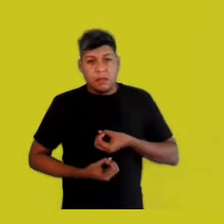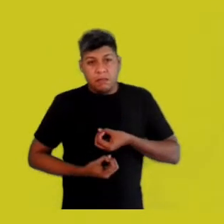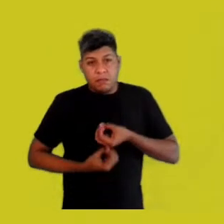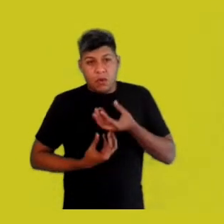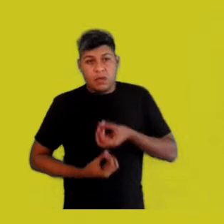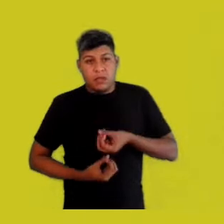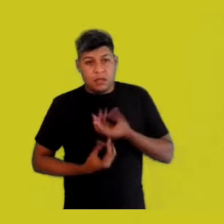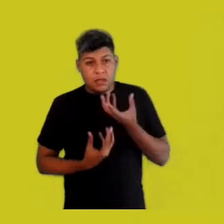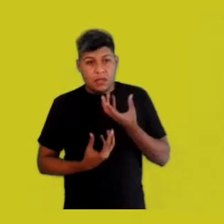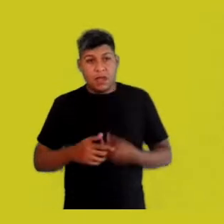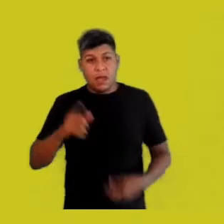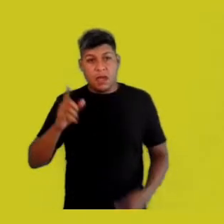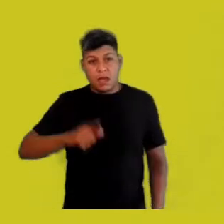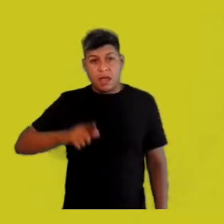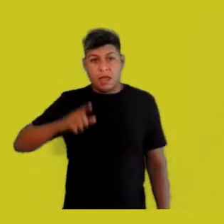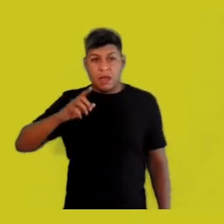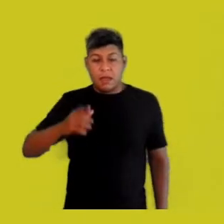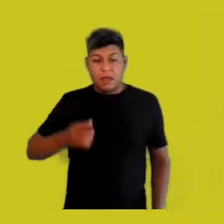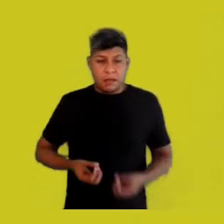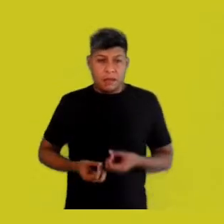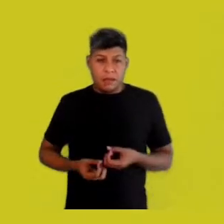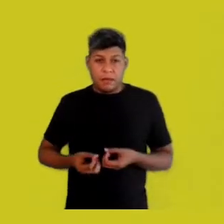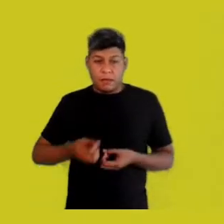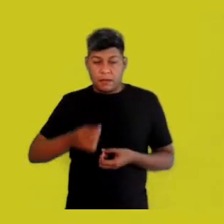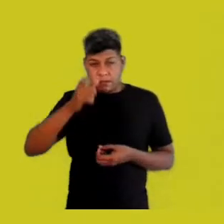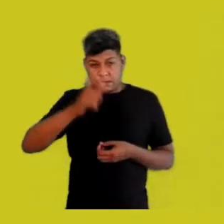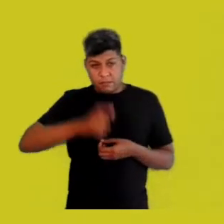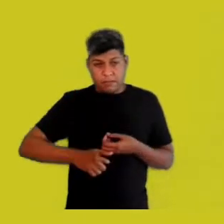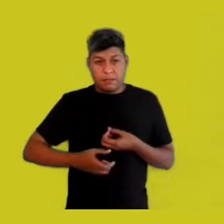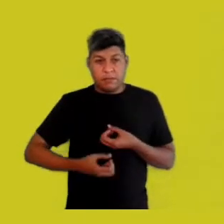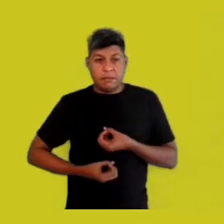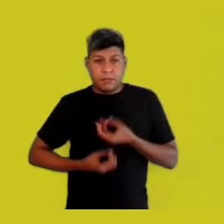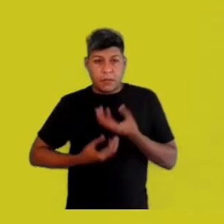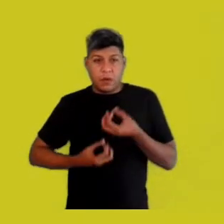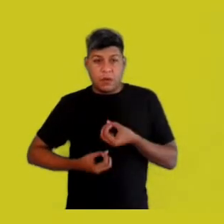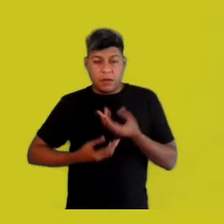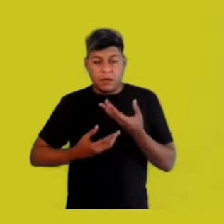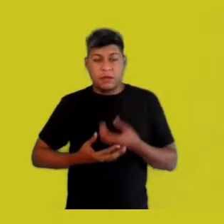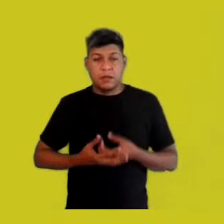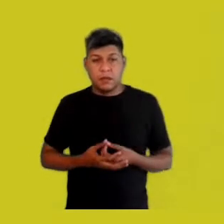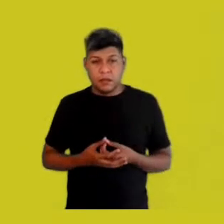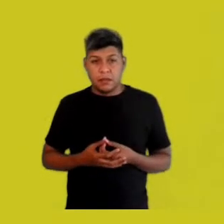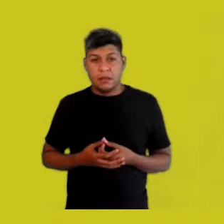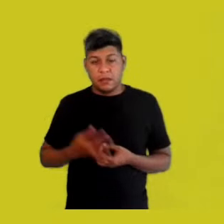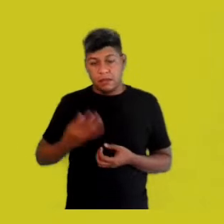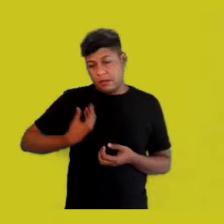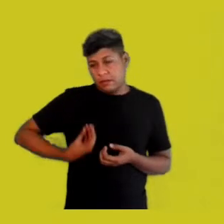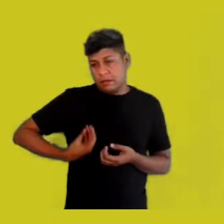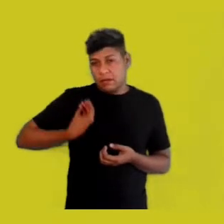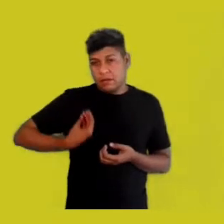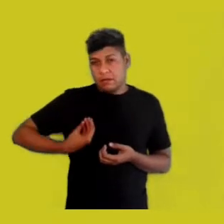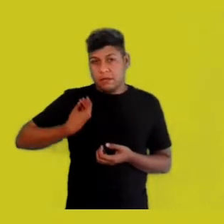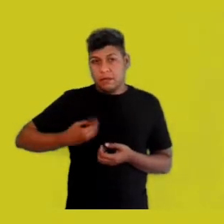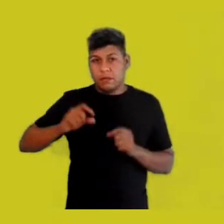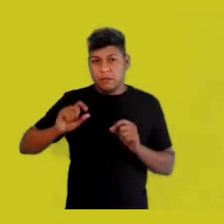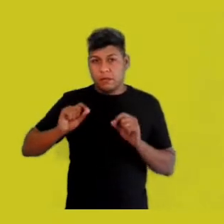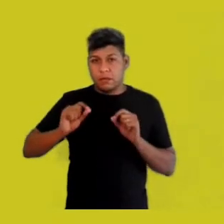This poetic that even in the West Valéry expanded,